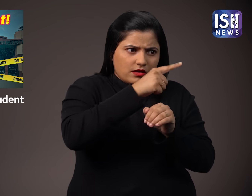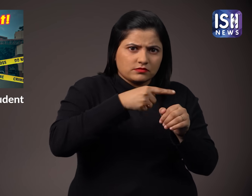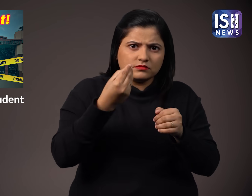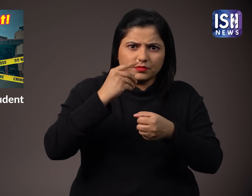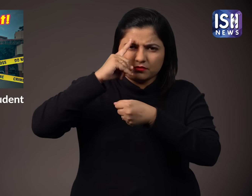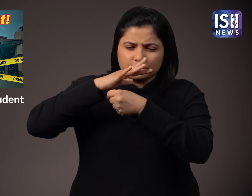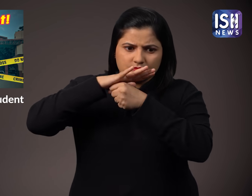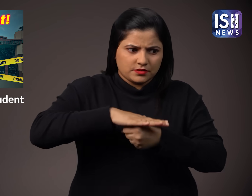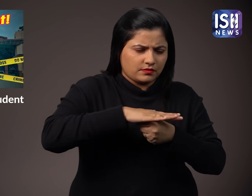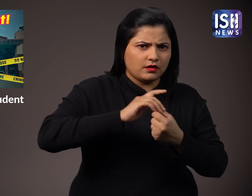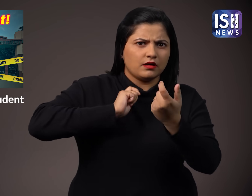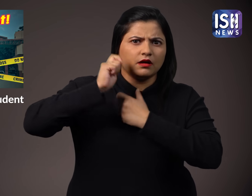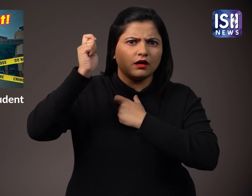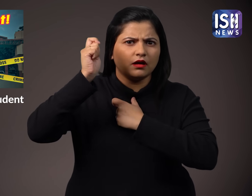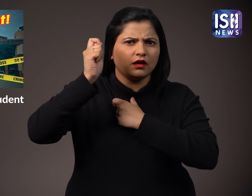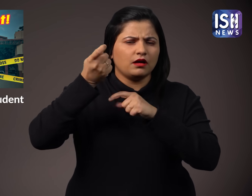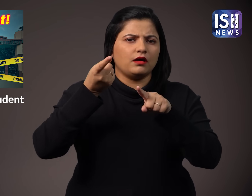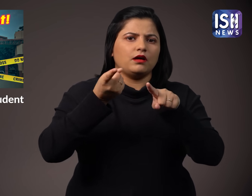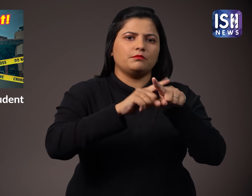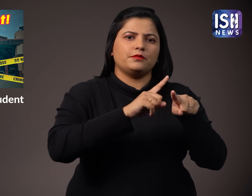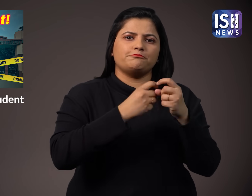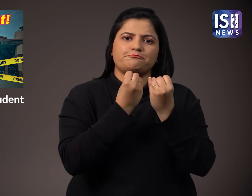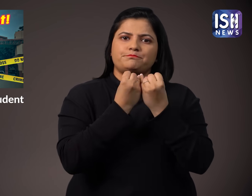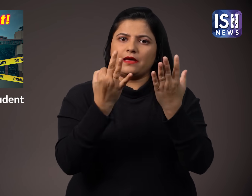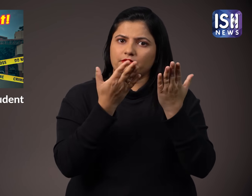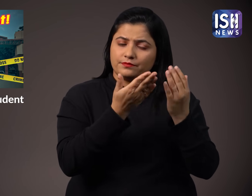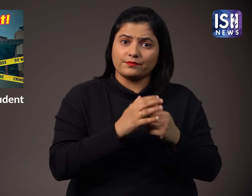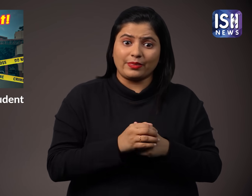Under pressure, they resort to suicide. There are many cases like this.